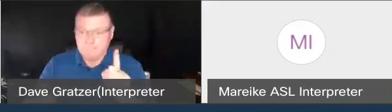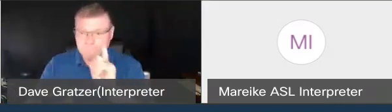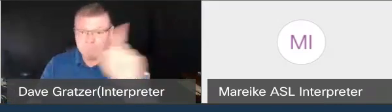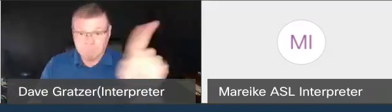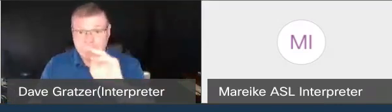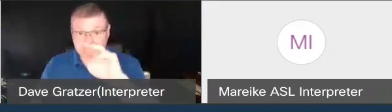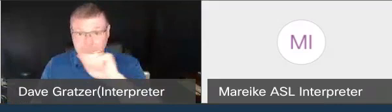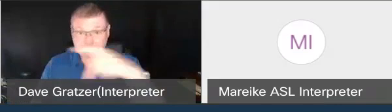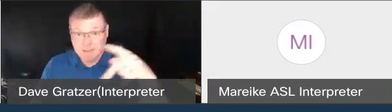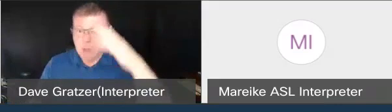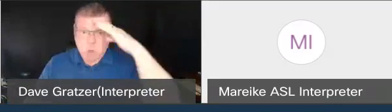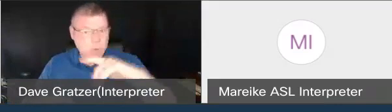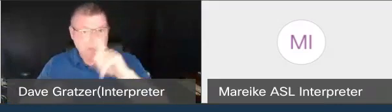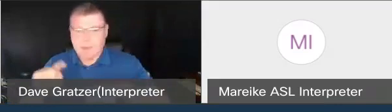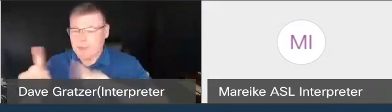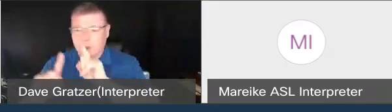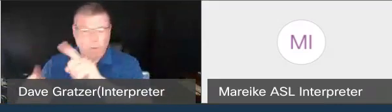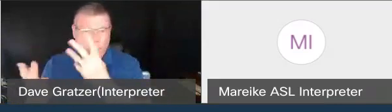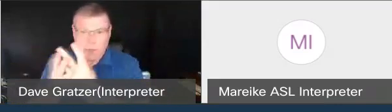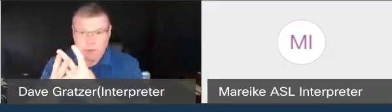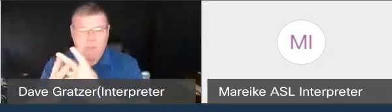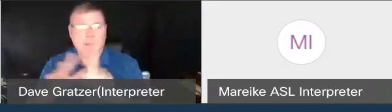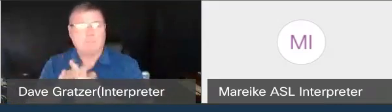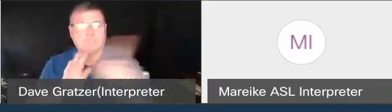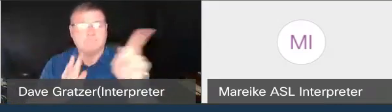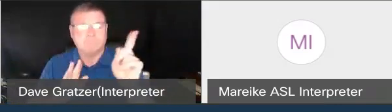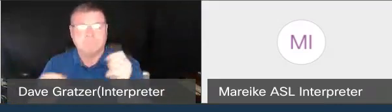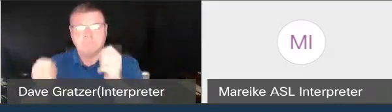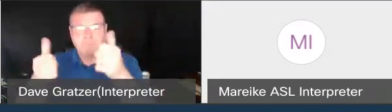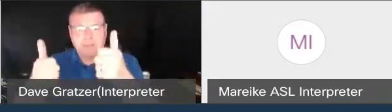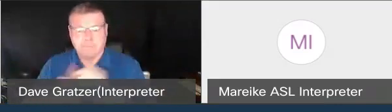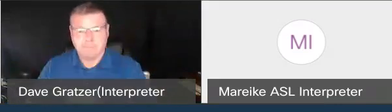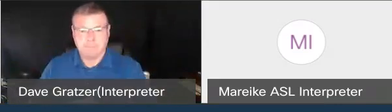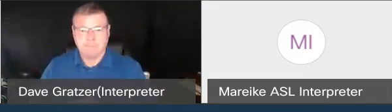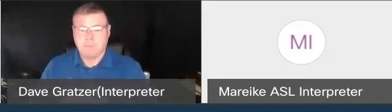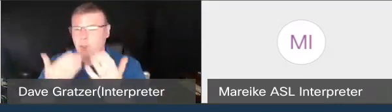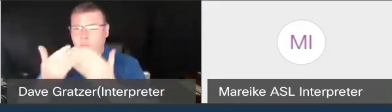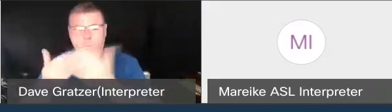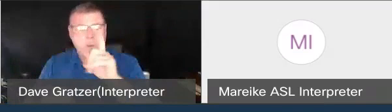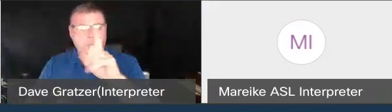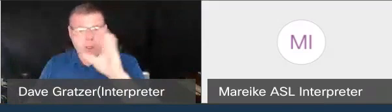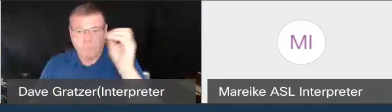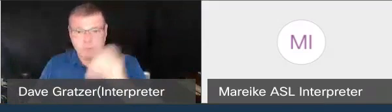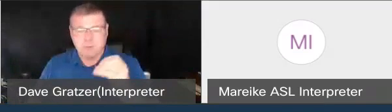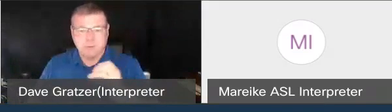knowing they couldn't go to jail, and so, they've scounded immediately almost 100%. And the program came on a pause.